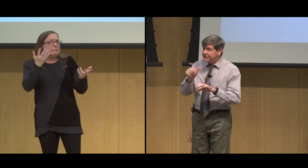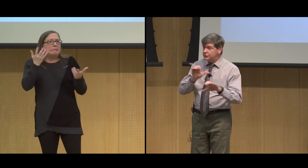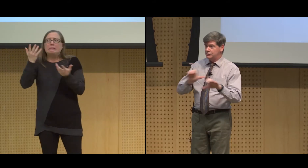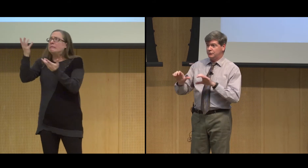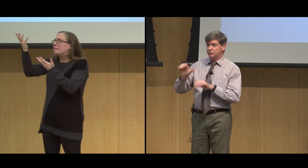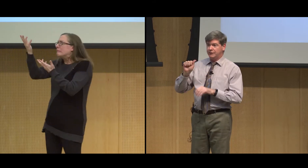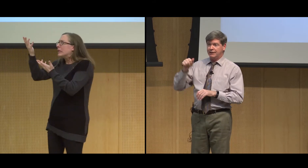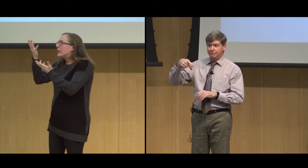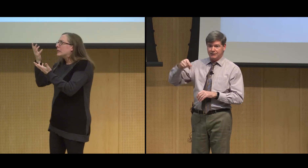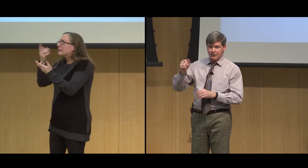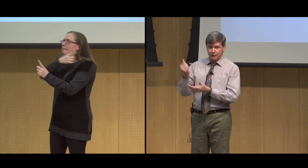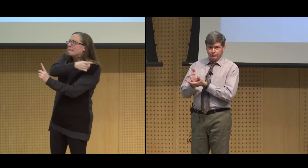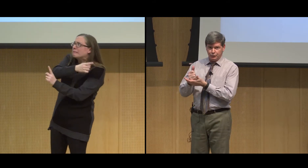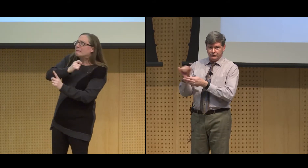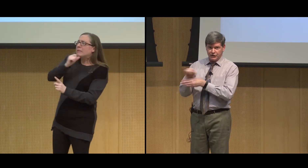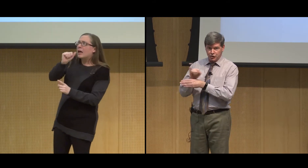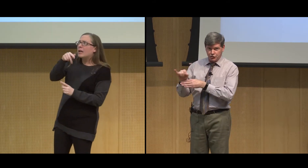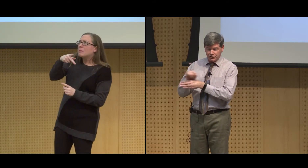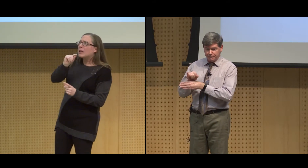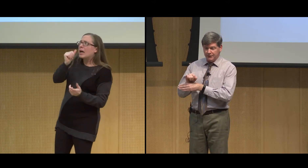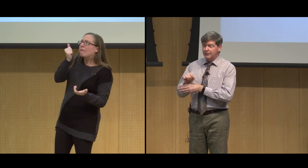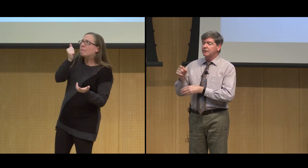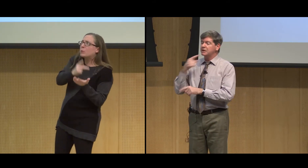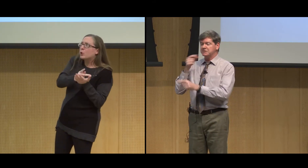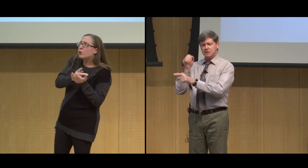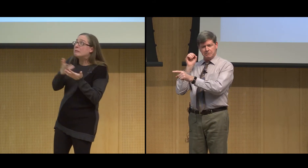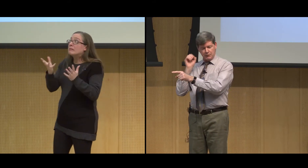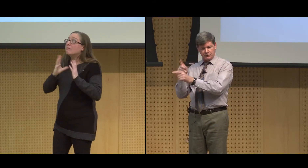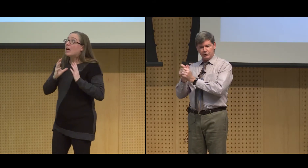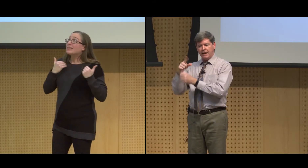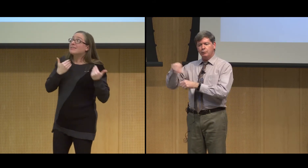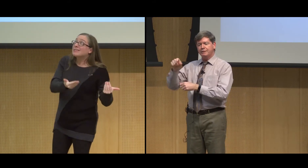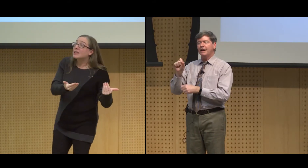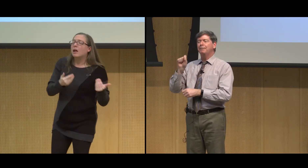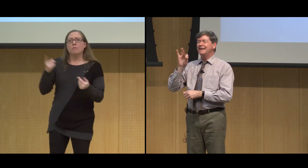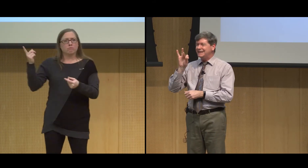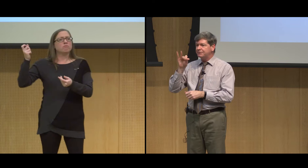that I didn't do an APA-approved internship, they said that was OK with them